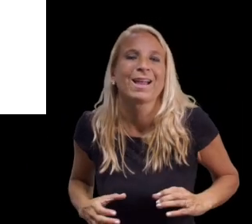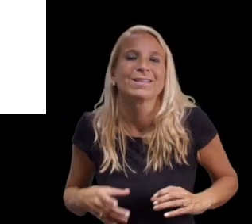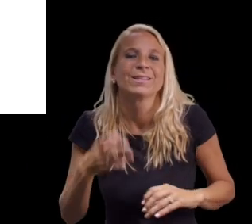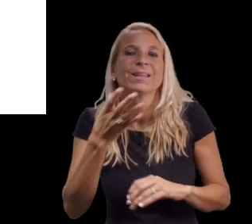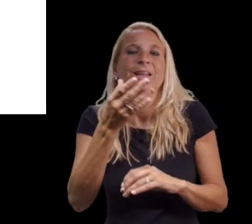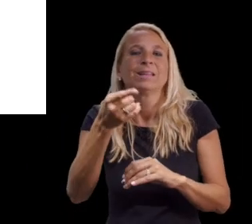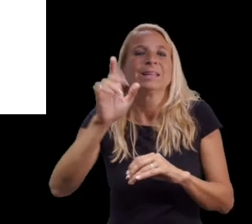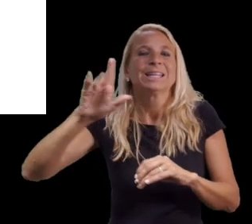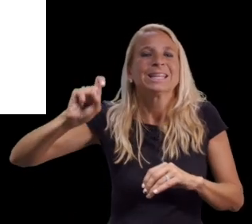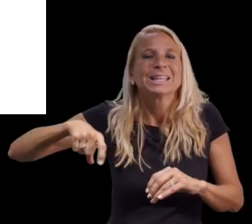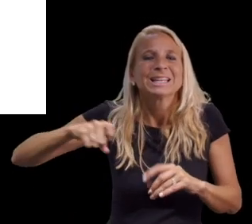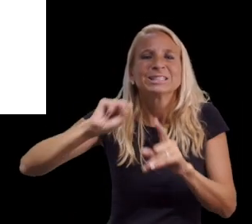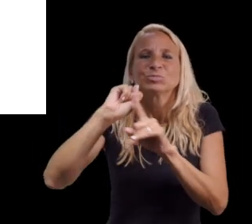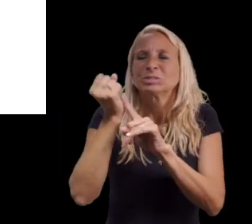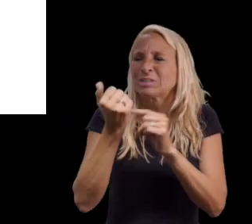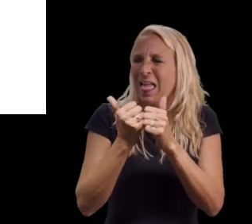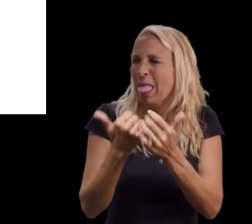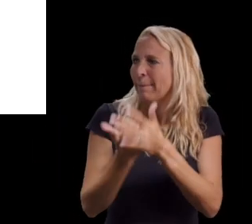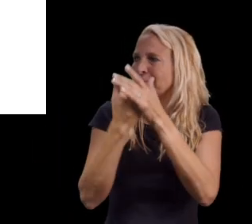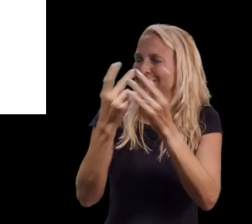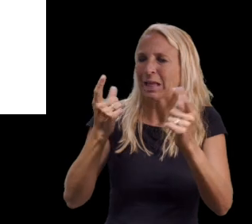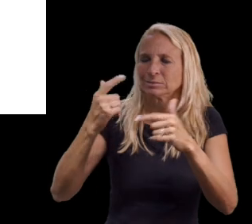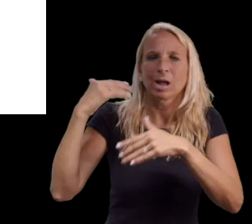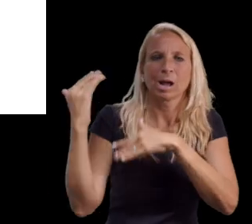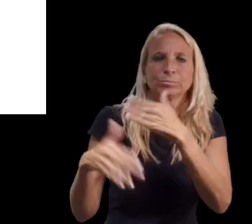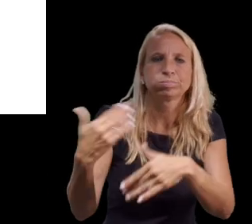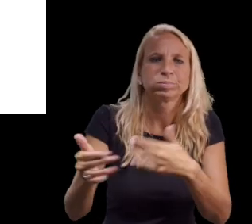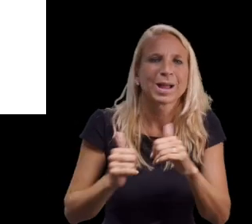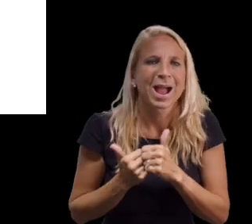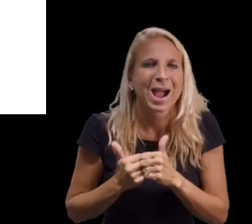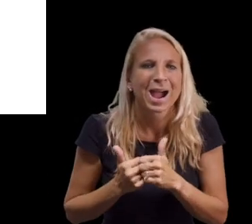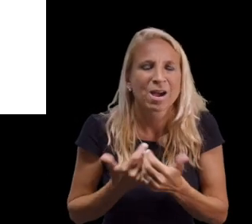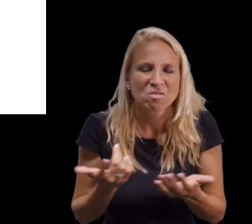their needs and the situation to help expedite that process.